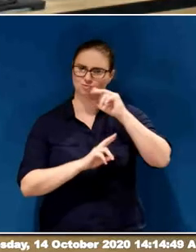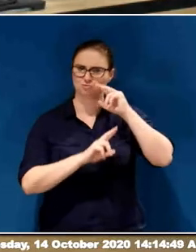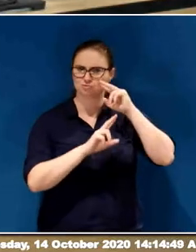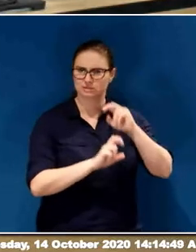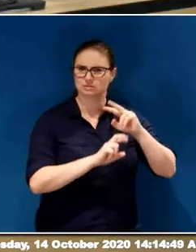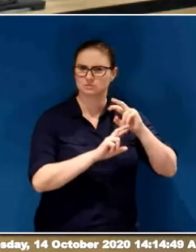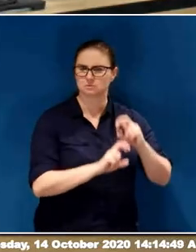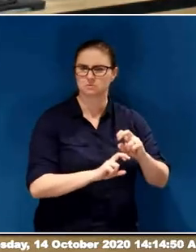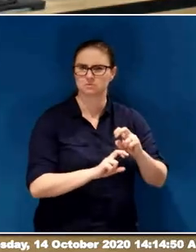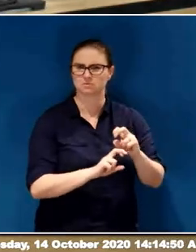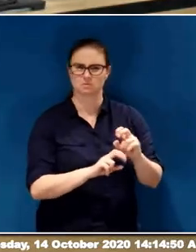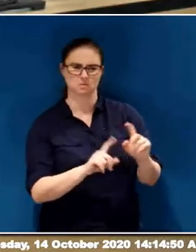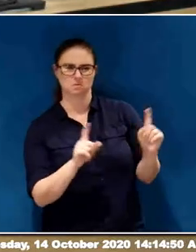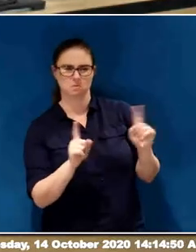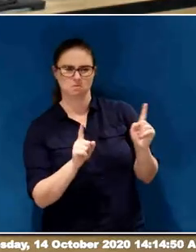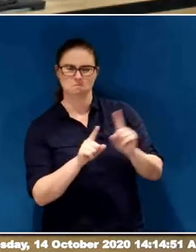of teachers and school leaders?